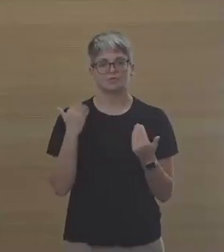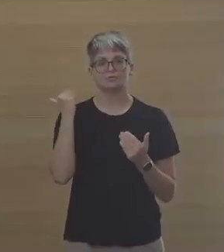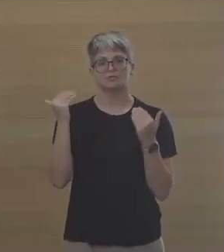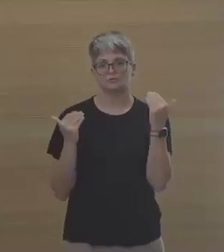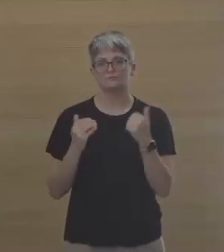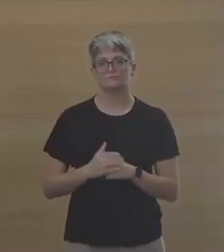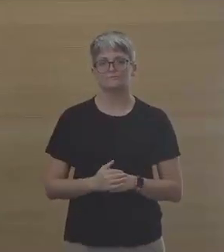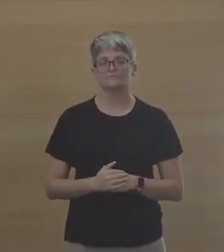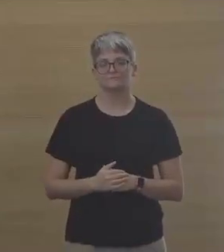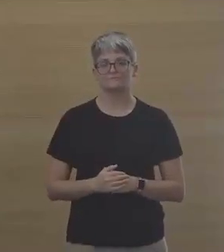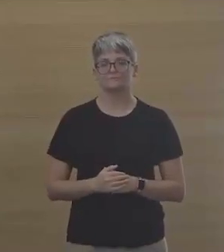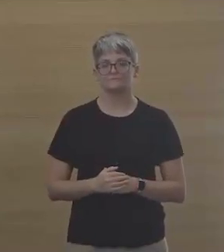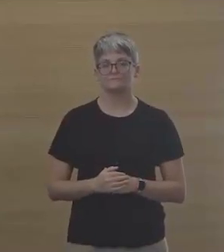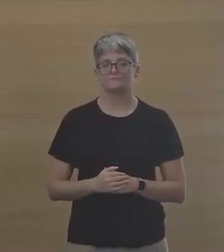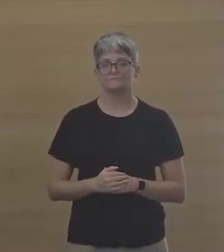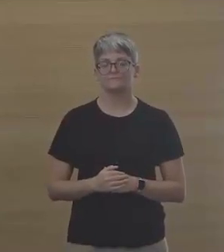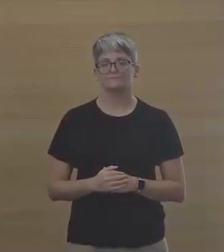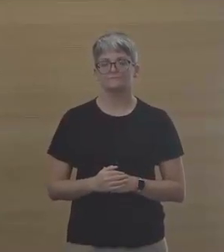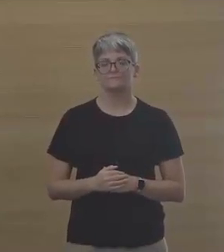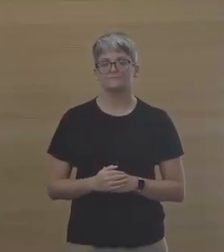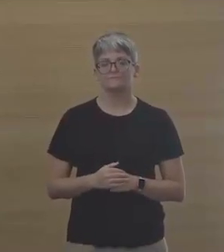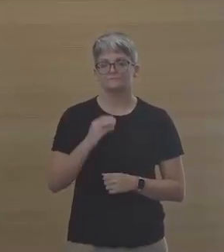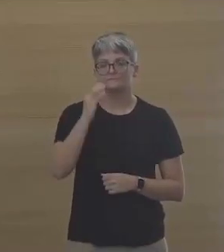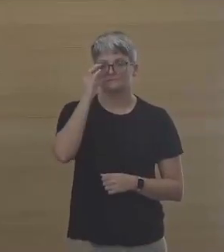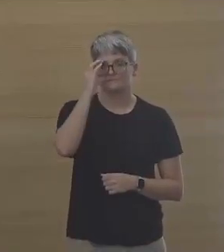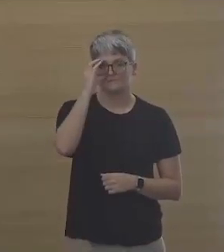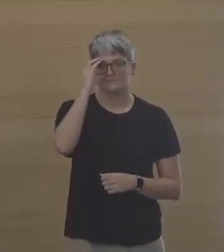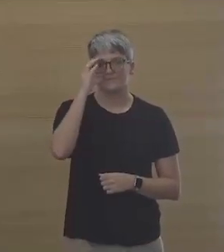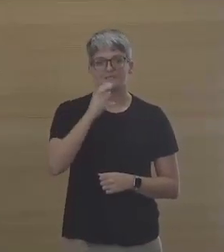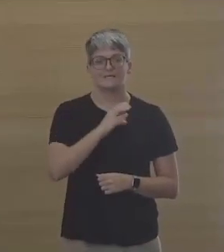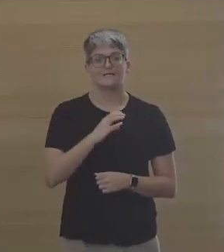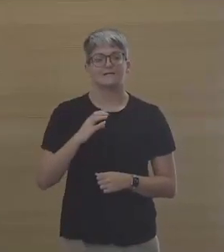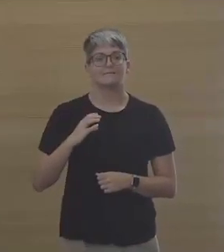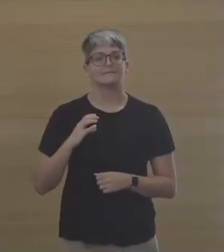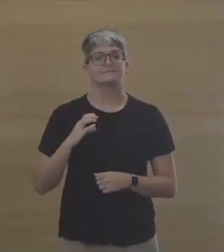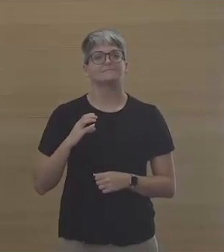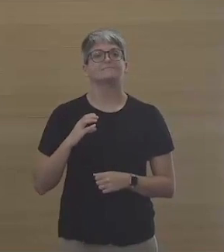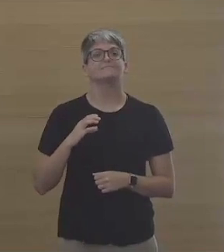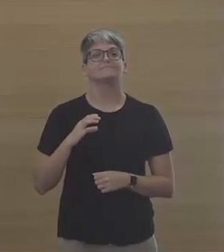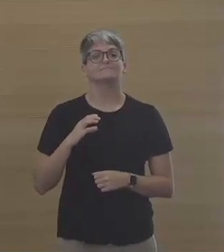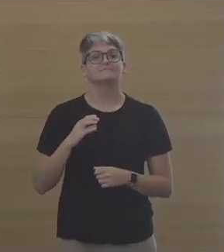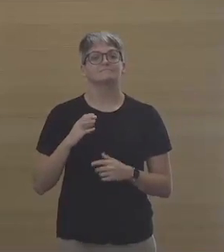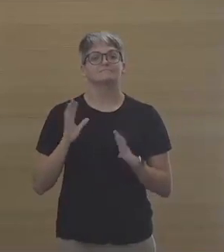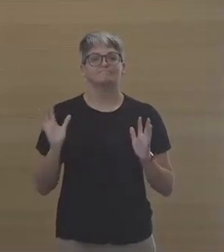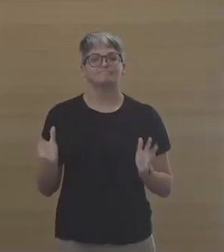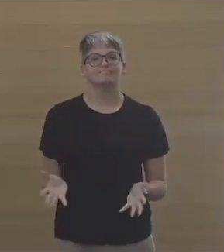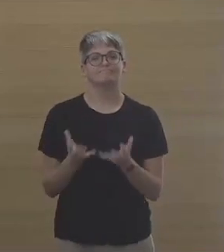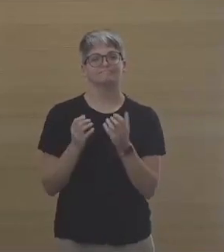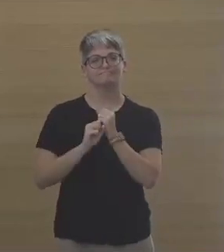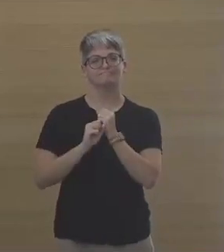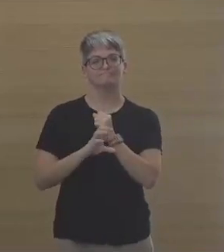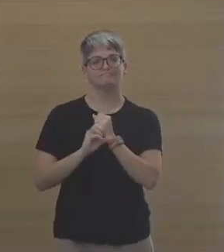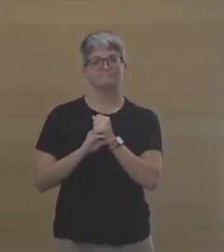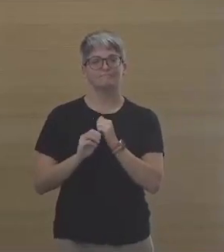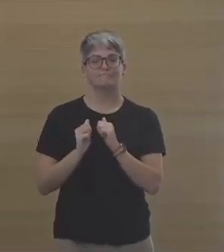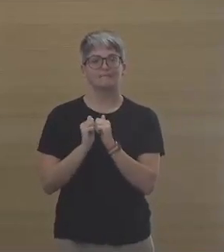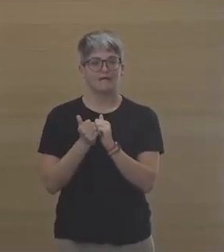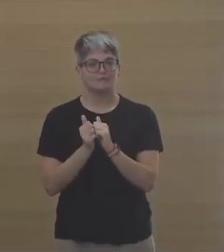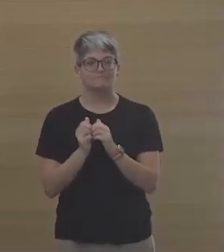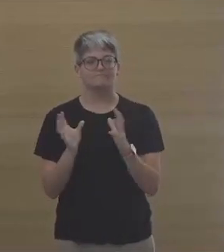The committee helps to move the campaign forward by meeting regularly to